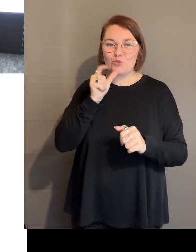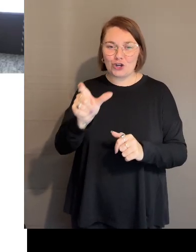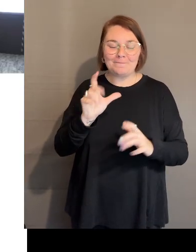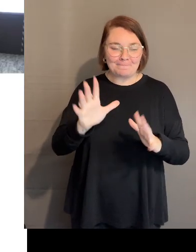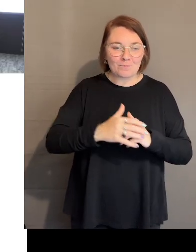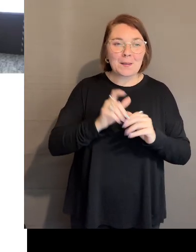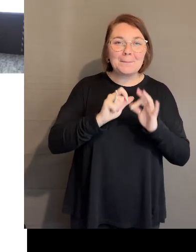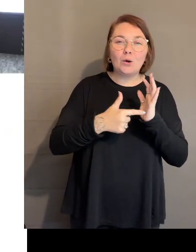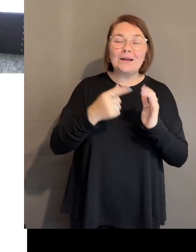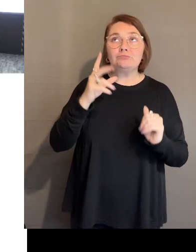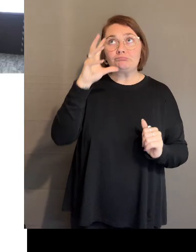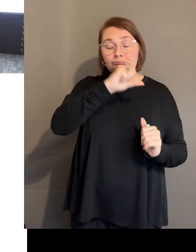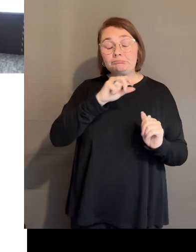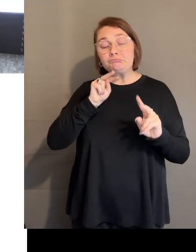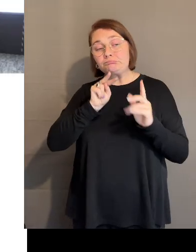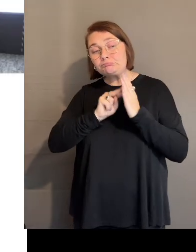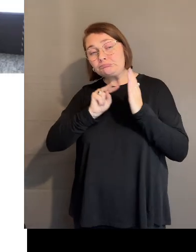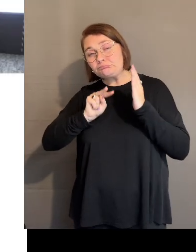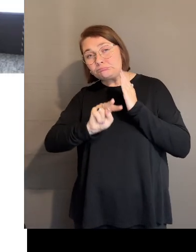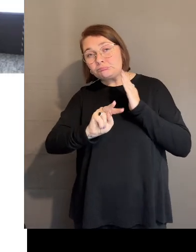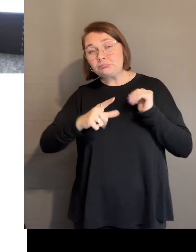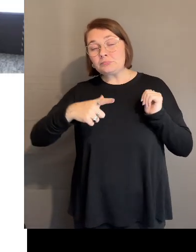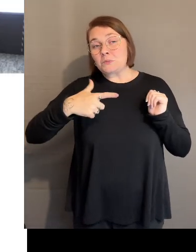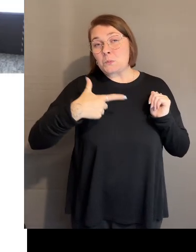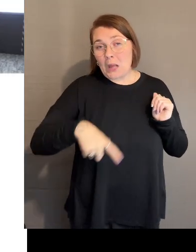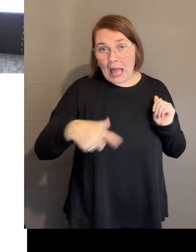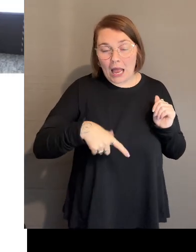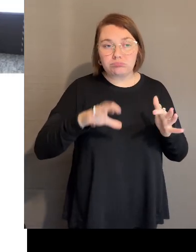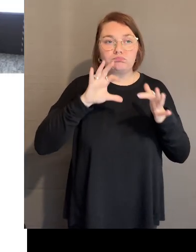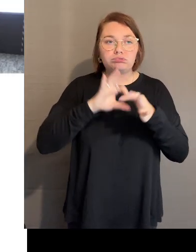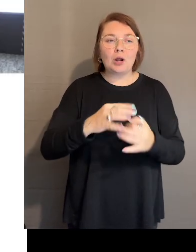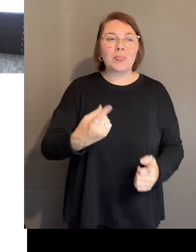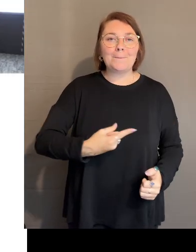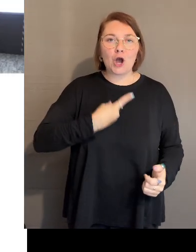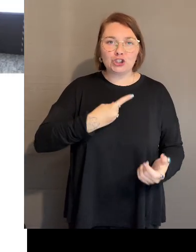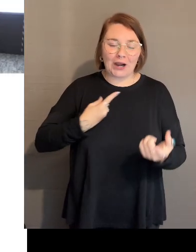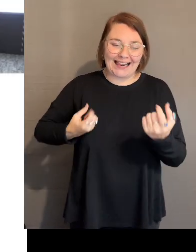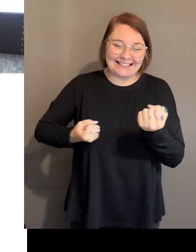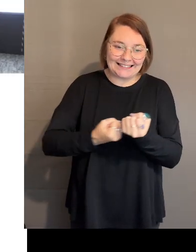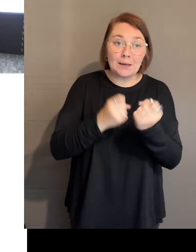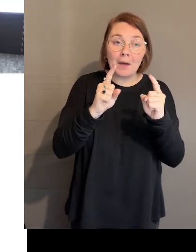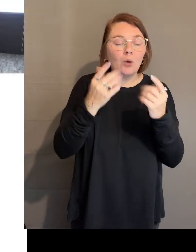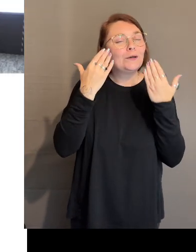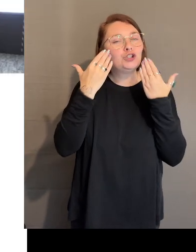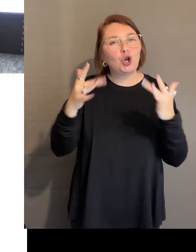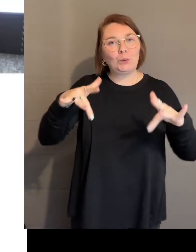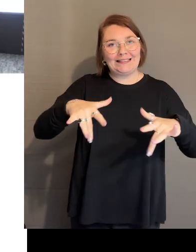Is that this is due to the personal assistants, but we don't know yet.